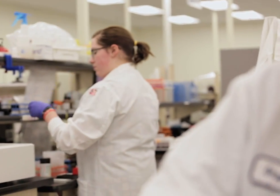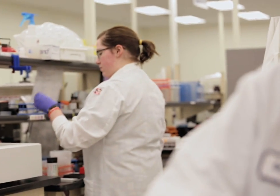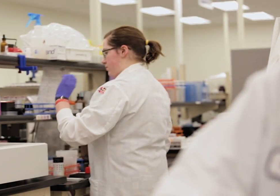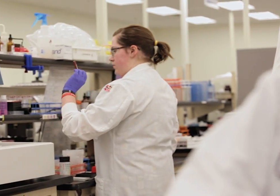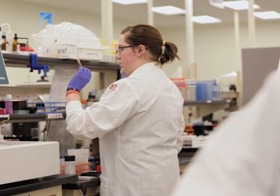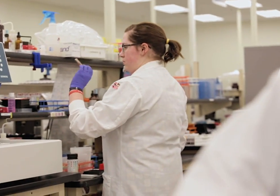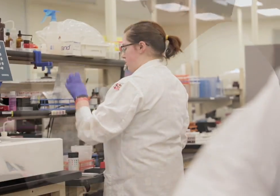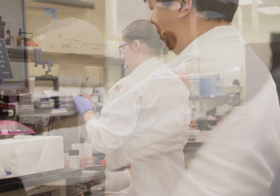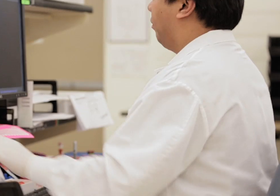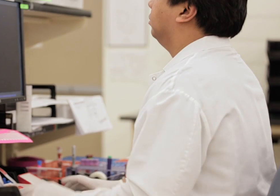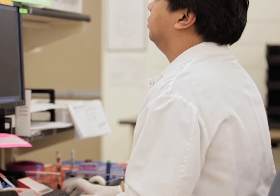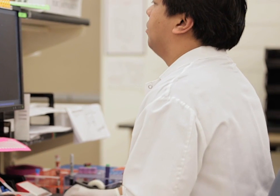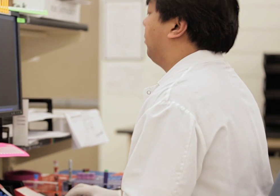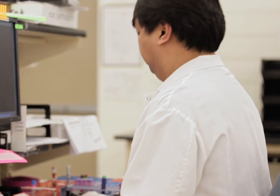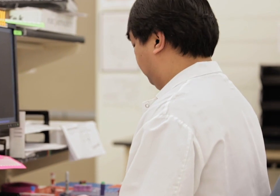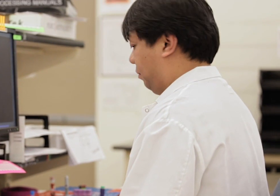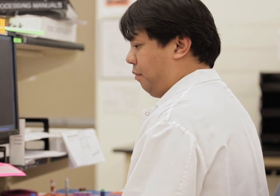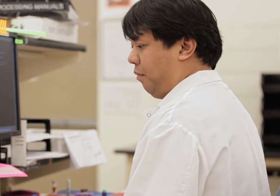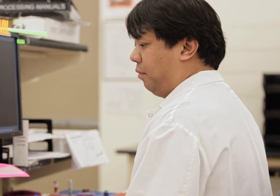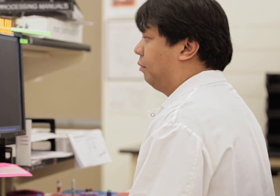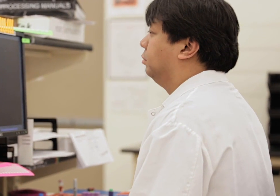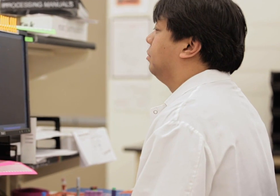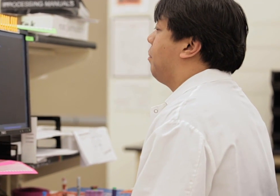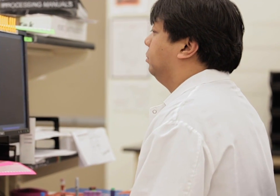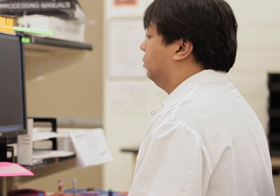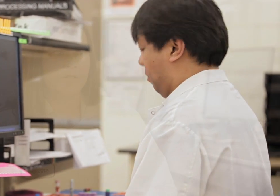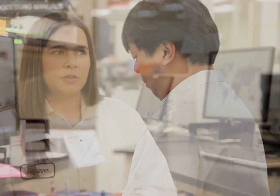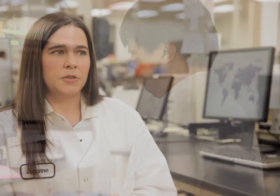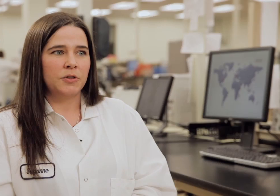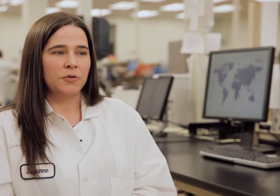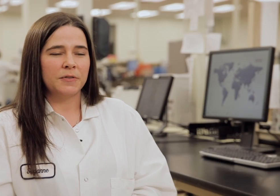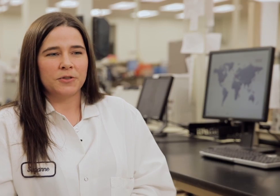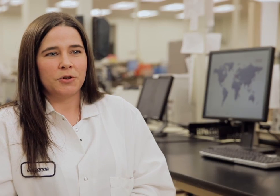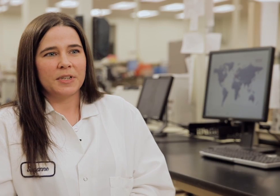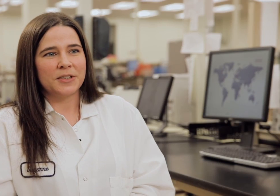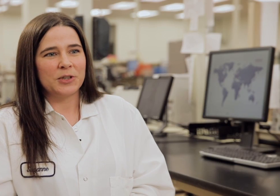and different feelings about what's going on around and those of us who don't necessarily